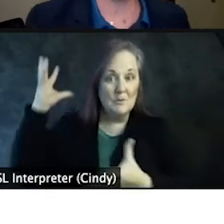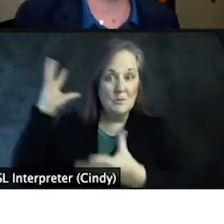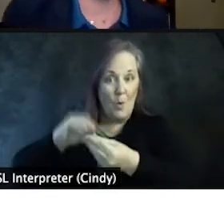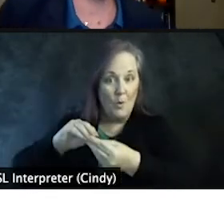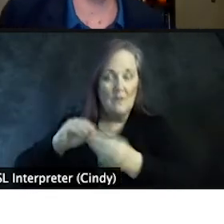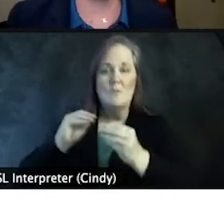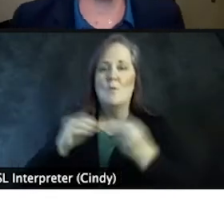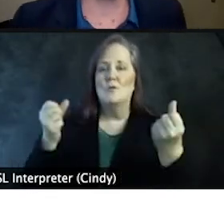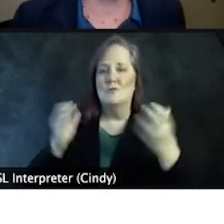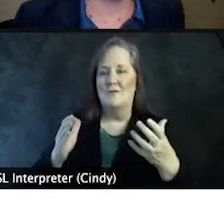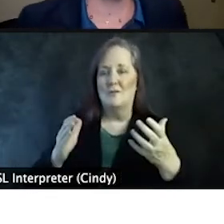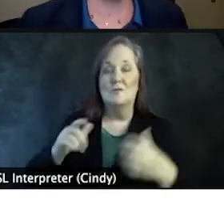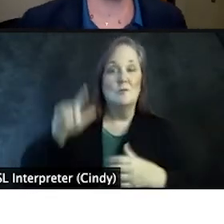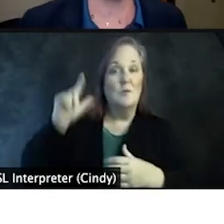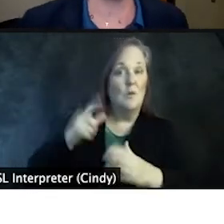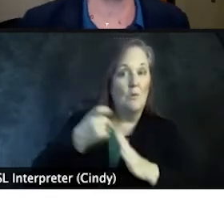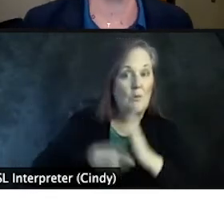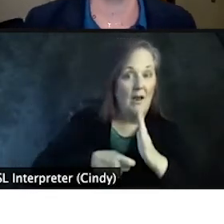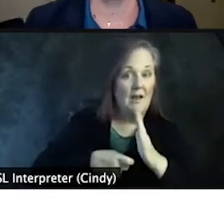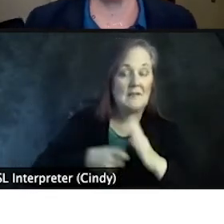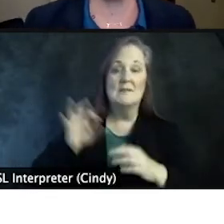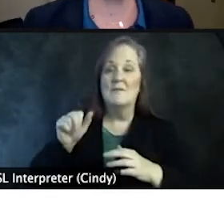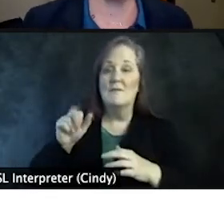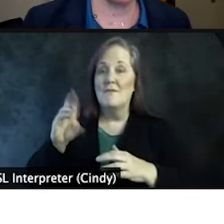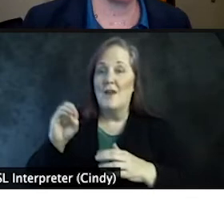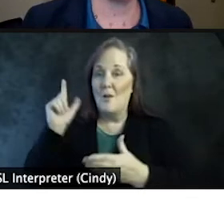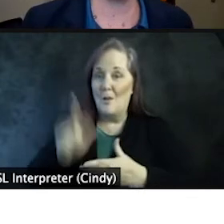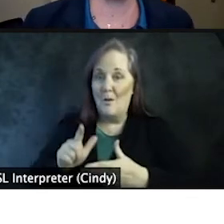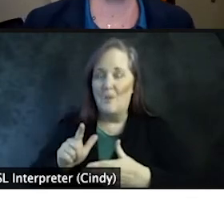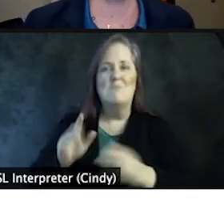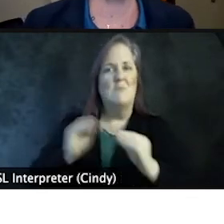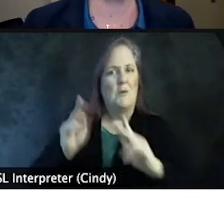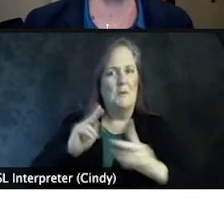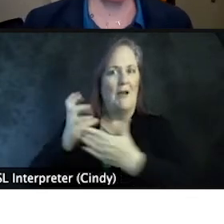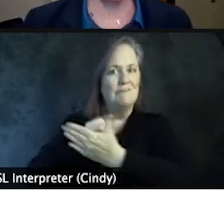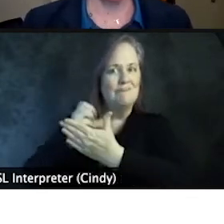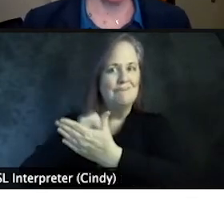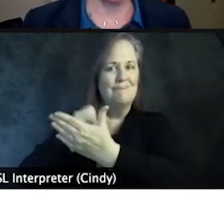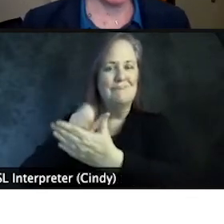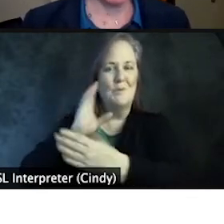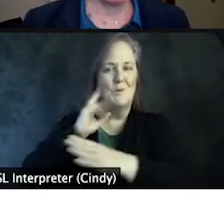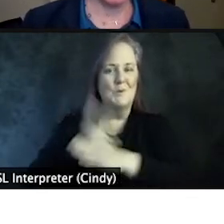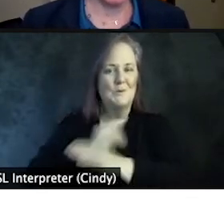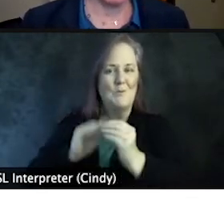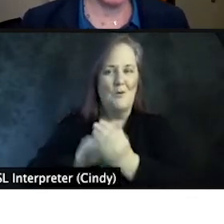And then in opposition, we have Conservation Voters, Courage California, Housing California, the Sierra Club,